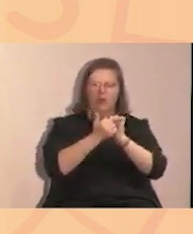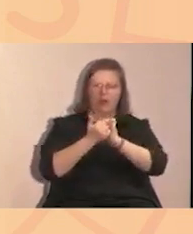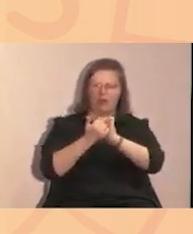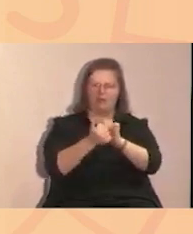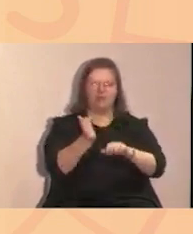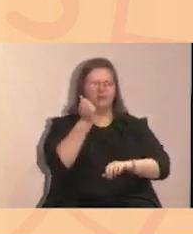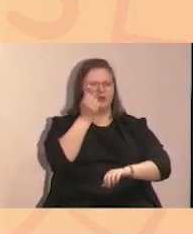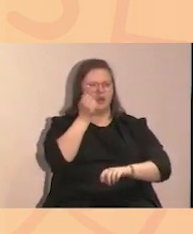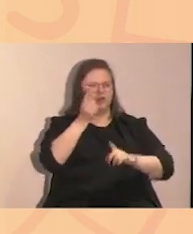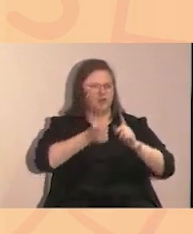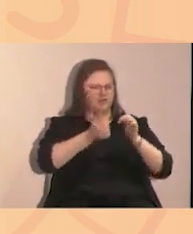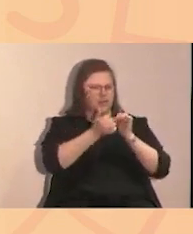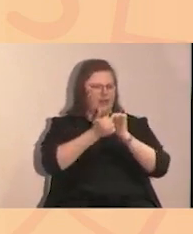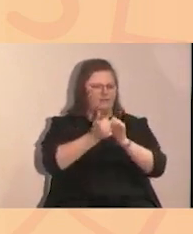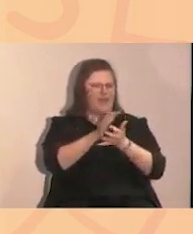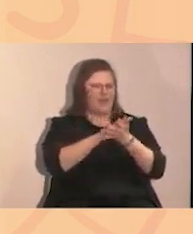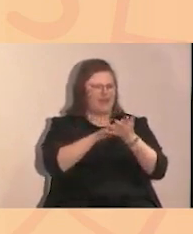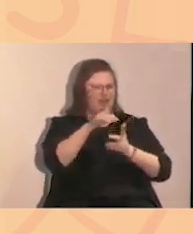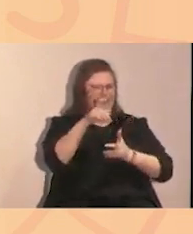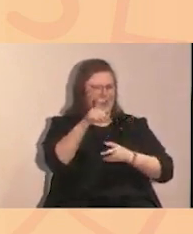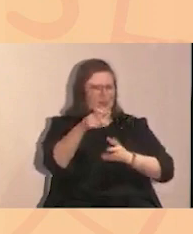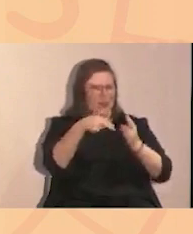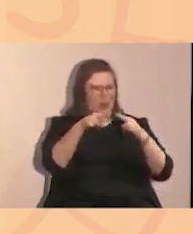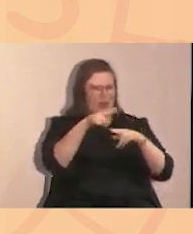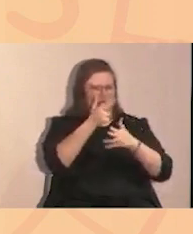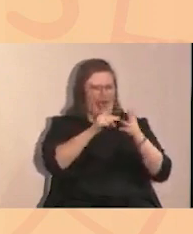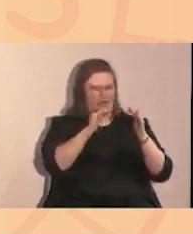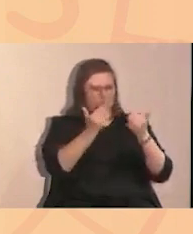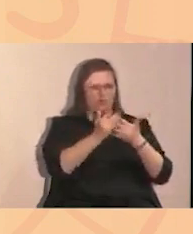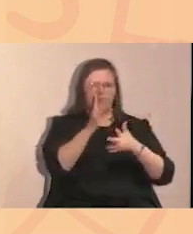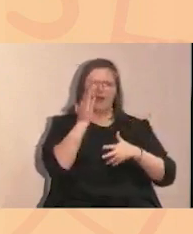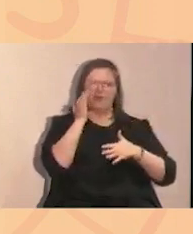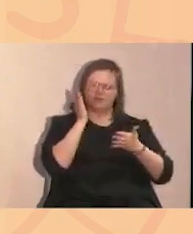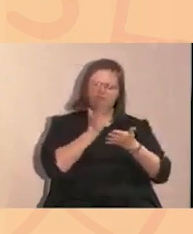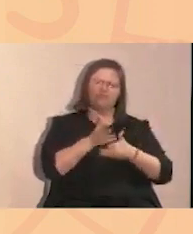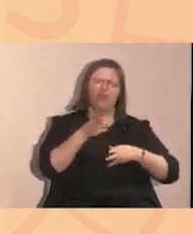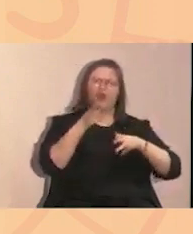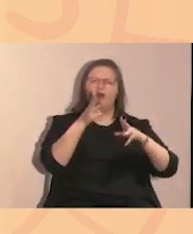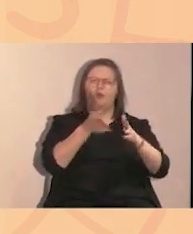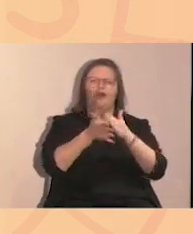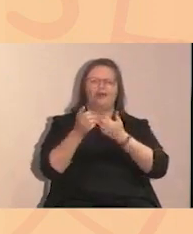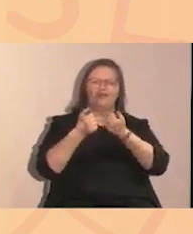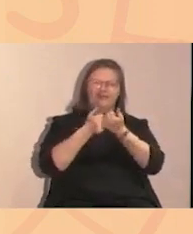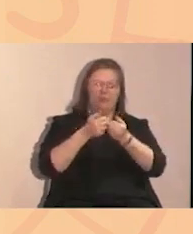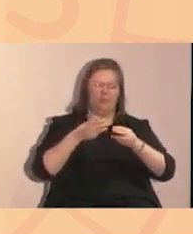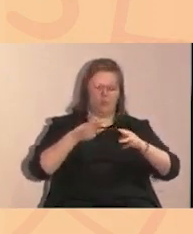be the dirty C word of the art world. But, you know, when it's done right and done in a supported way,